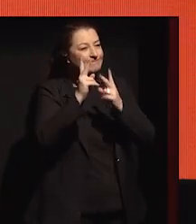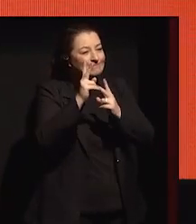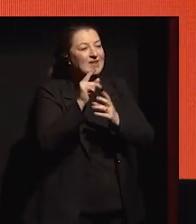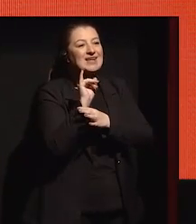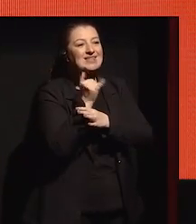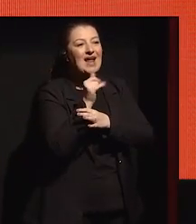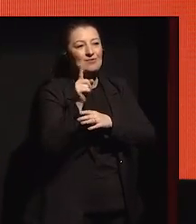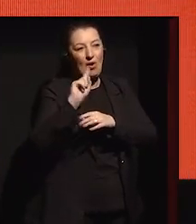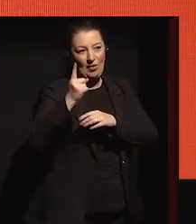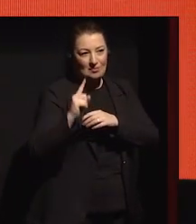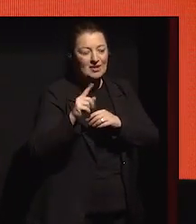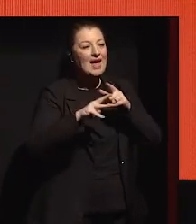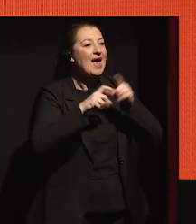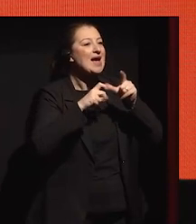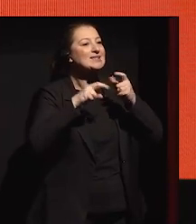Esra Aysun, please come here.